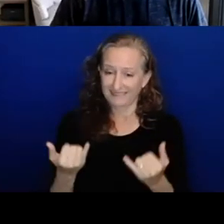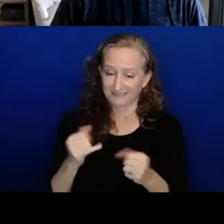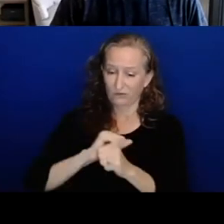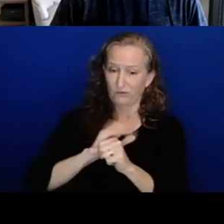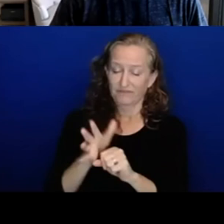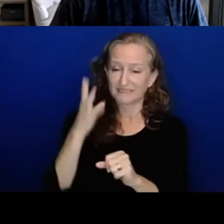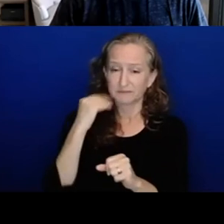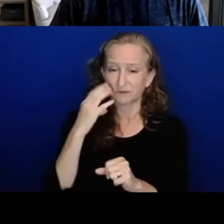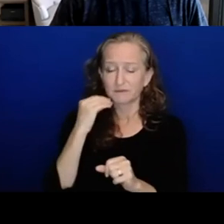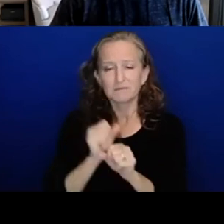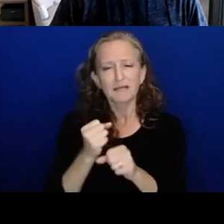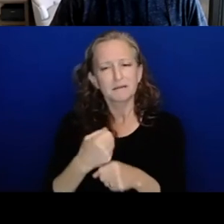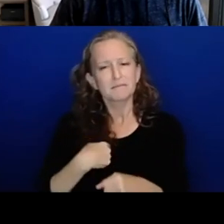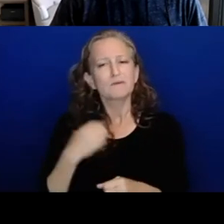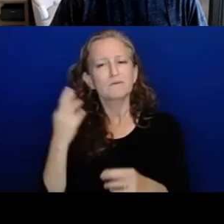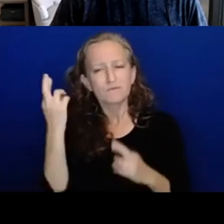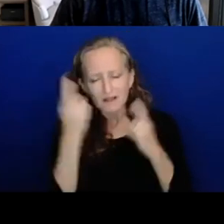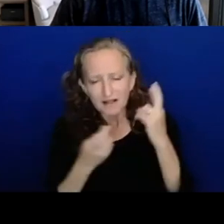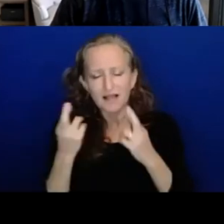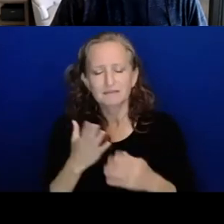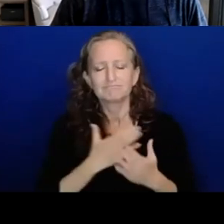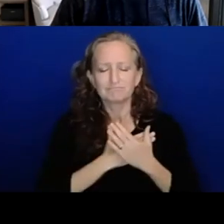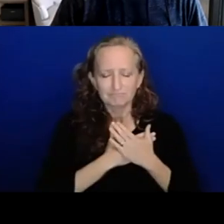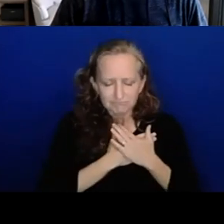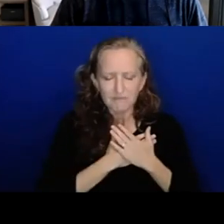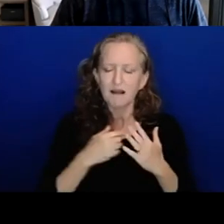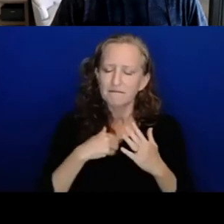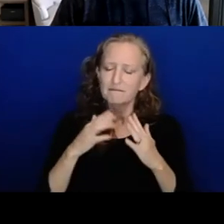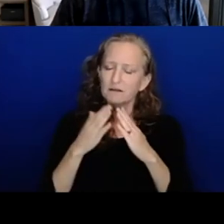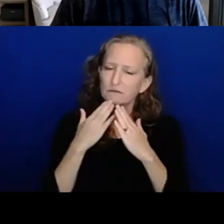have. I started day just dwelling on how fortunate I am to be working. You know, I have a family,